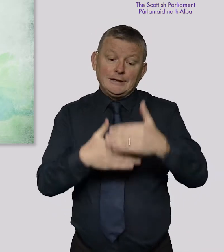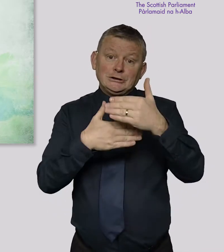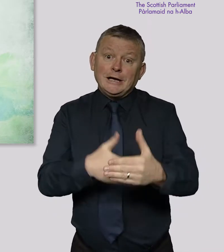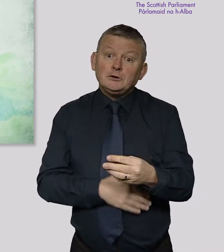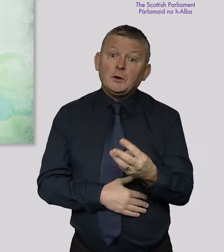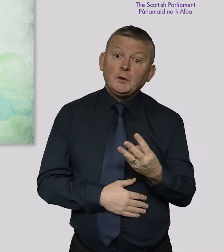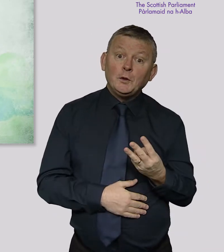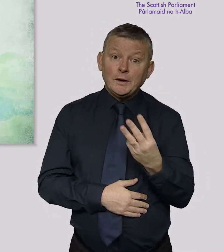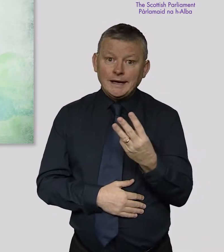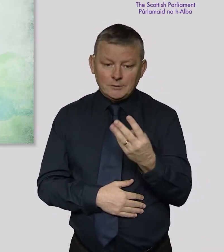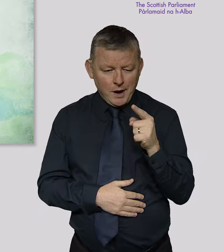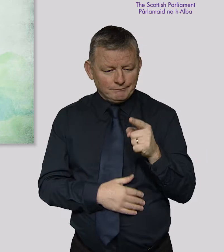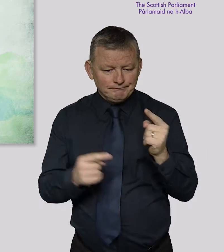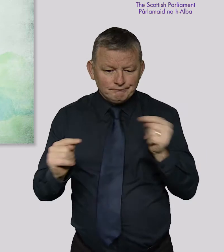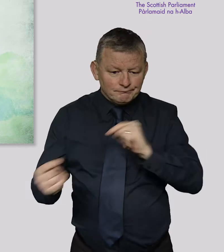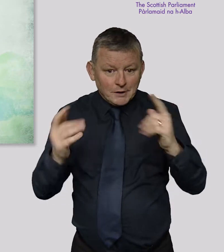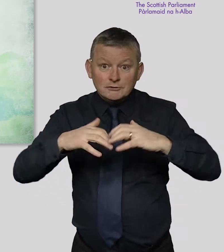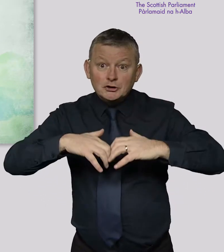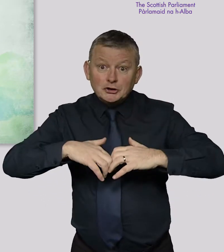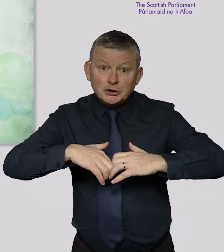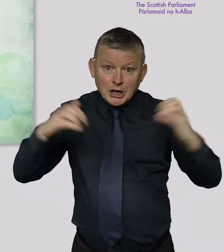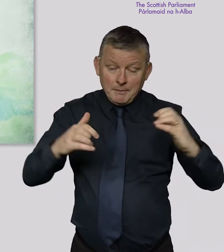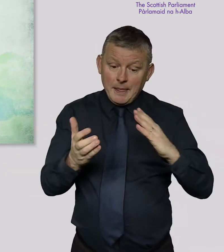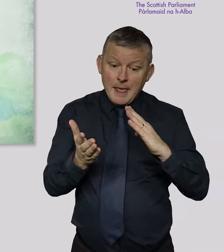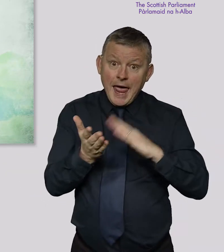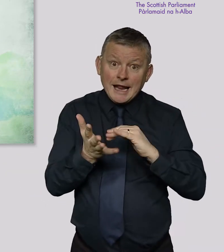Stage 3 takes place in the Chamber.